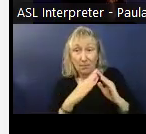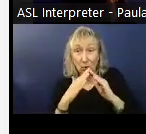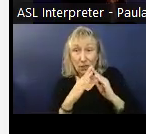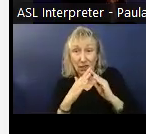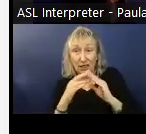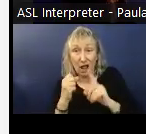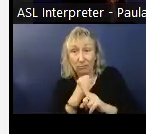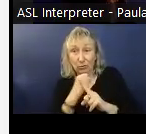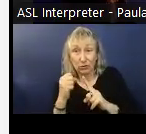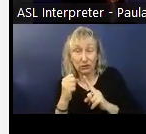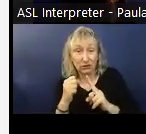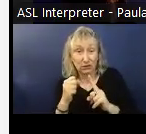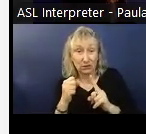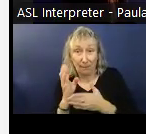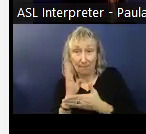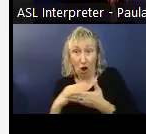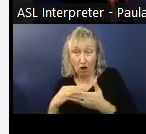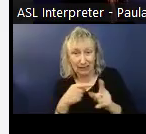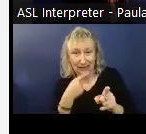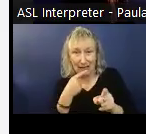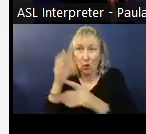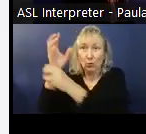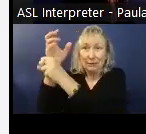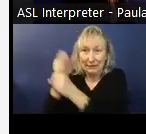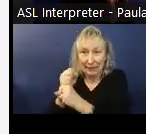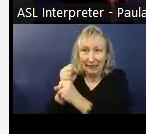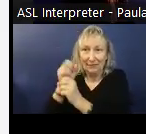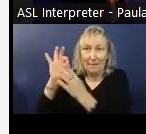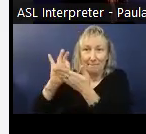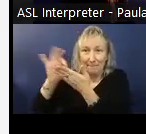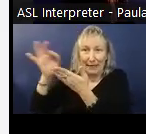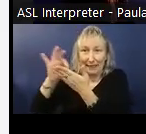it says receives Medicaid funded services from an enrolled provider.